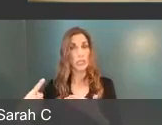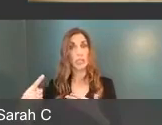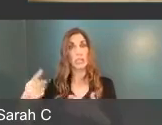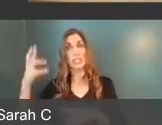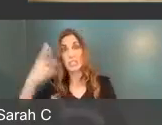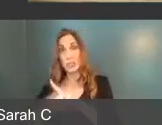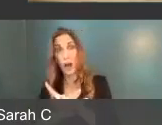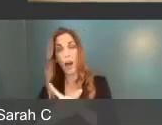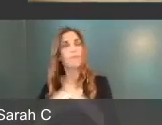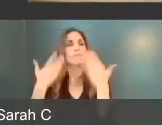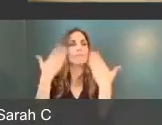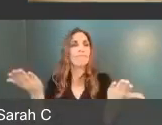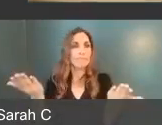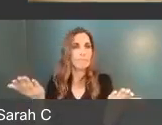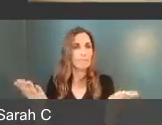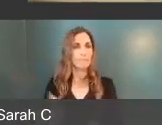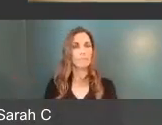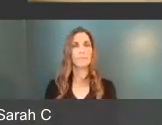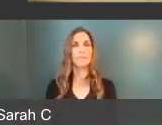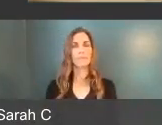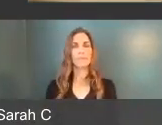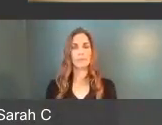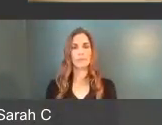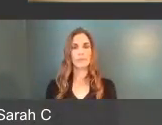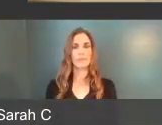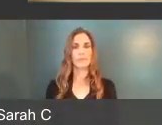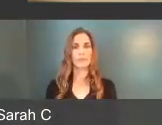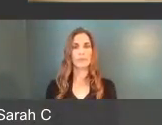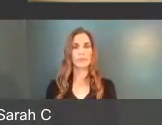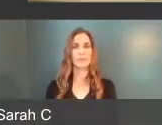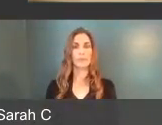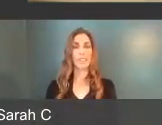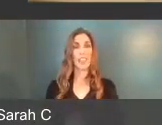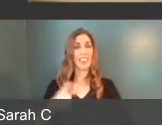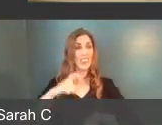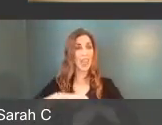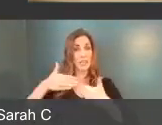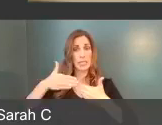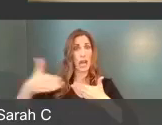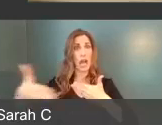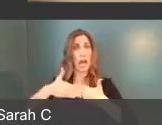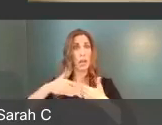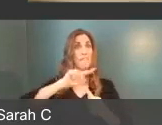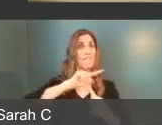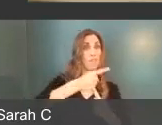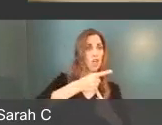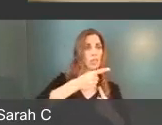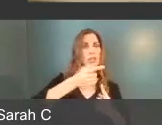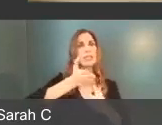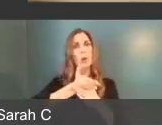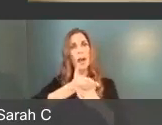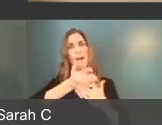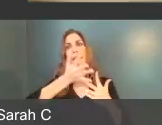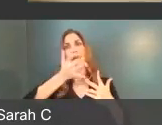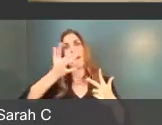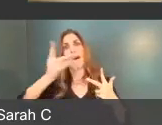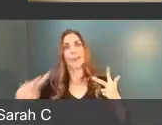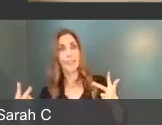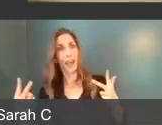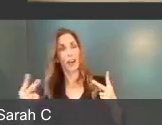don't know and whatever that duration is, we have to remember that people have about a 55%